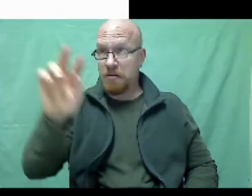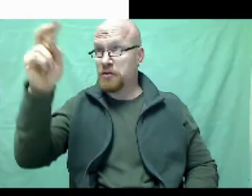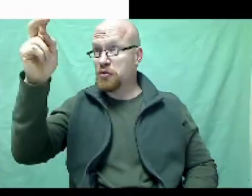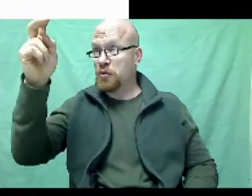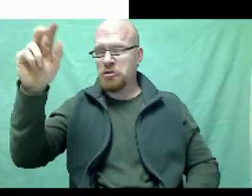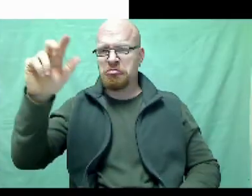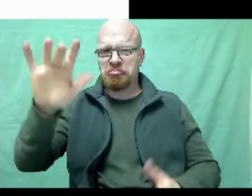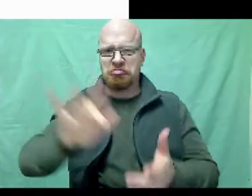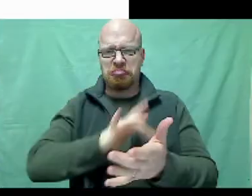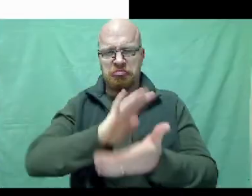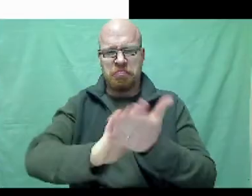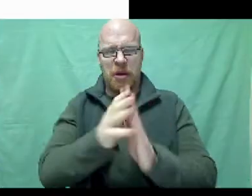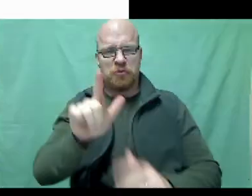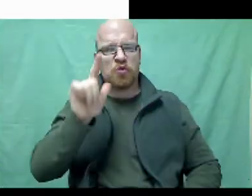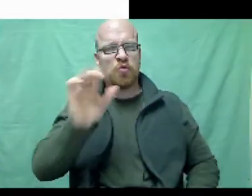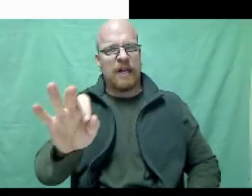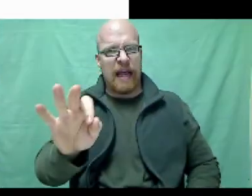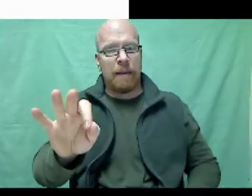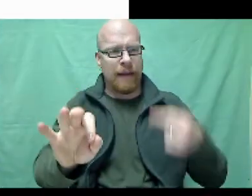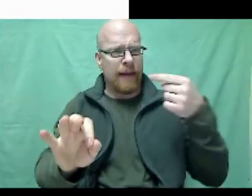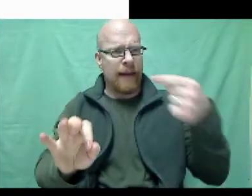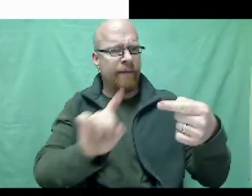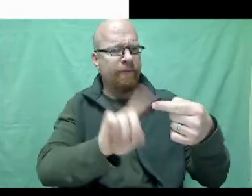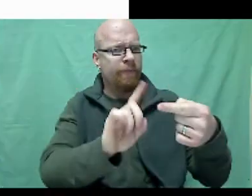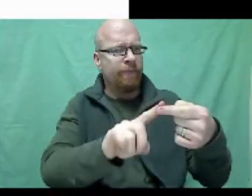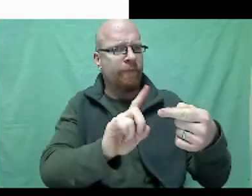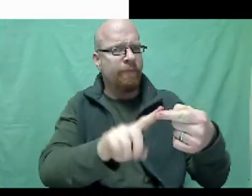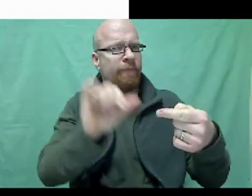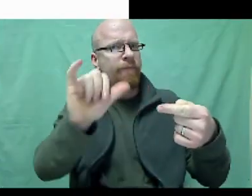It becomes 29. But the negative is an interesting case. Let's write this down.